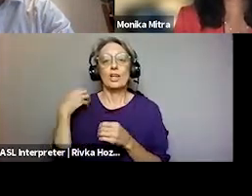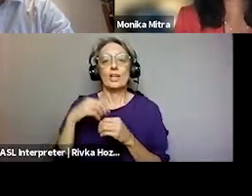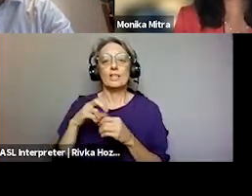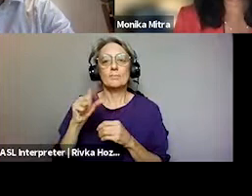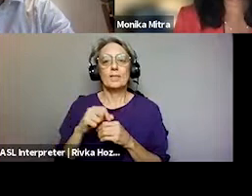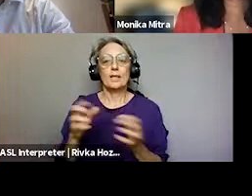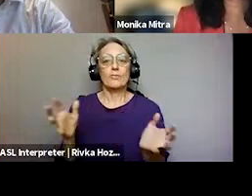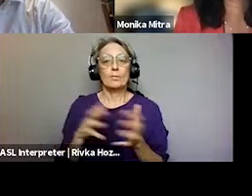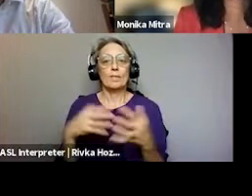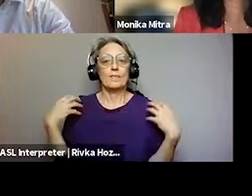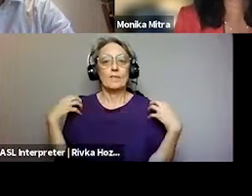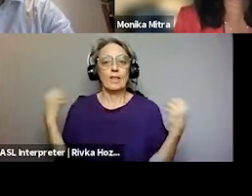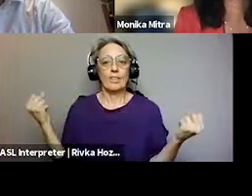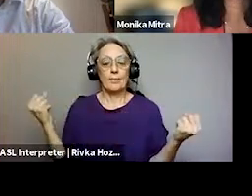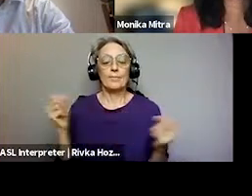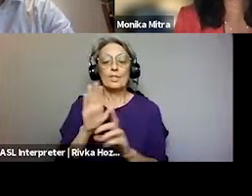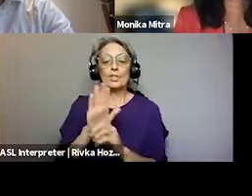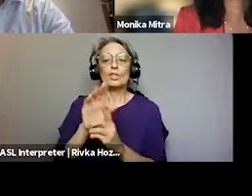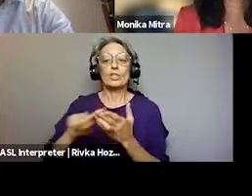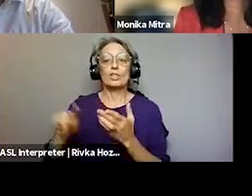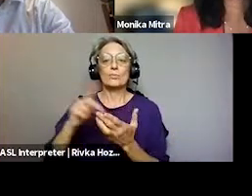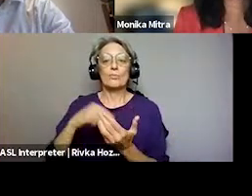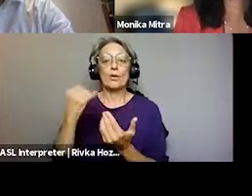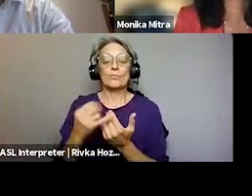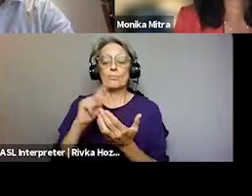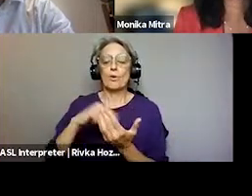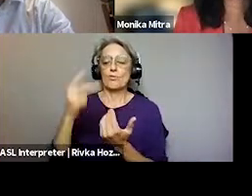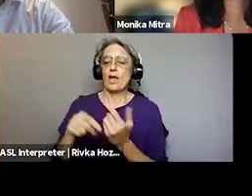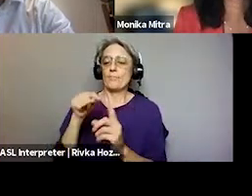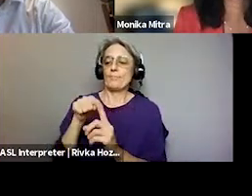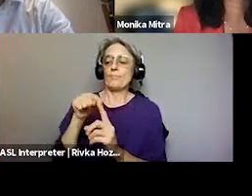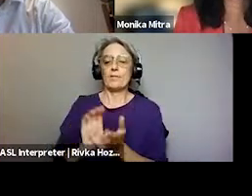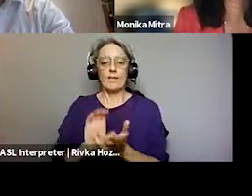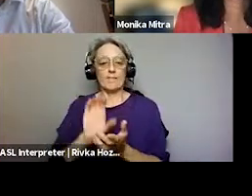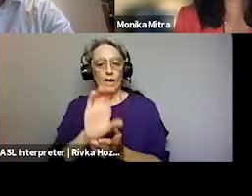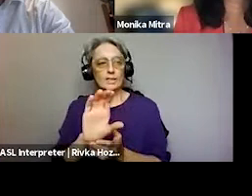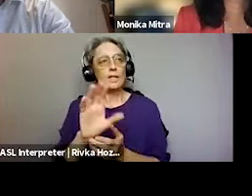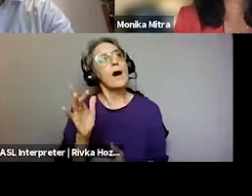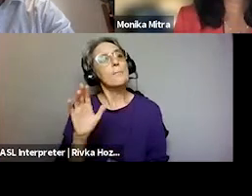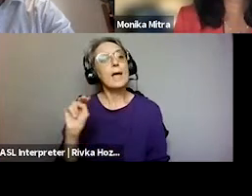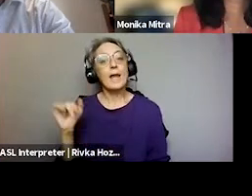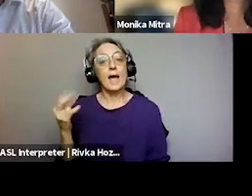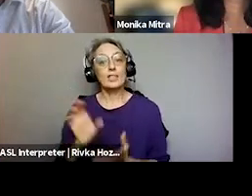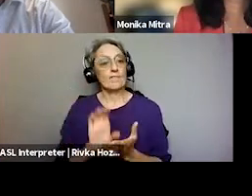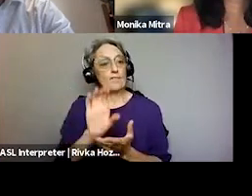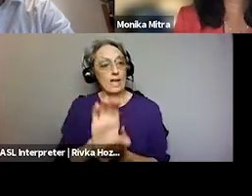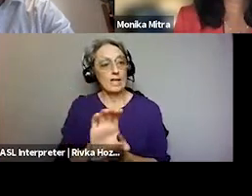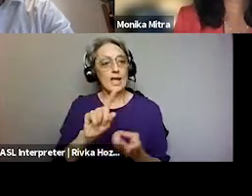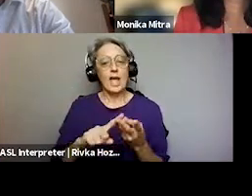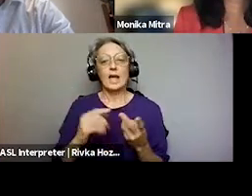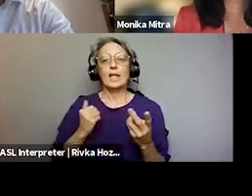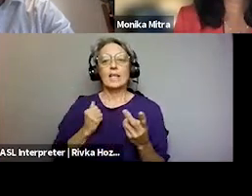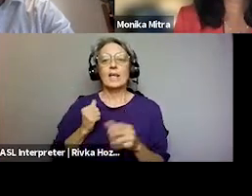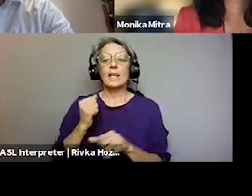and her research program, which is funded by NIH and the Canadian Institutes for Health Research,